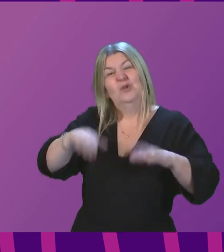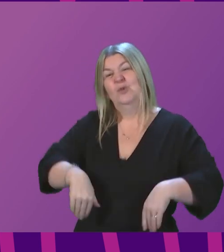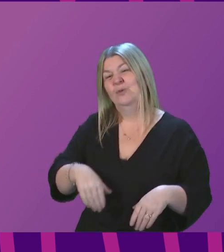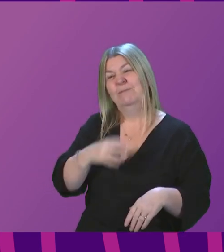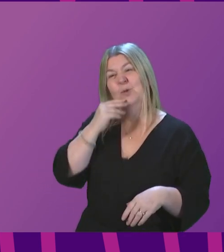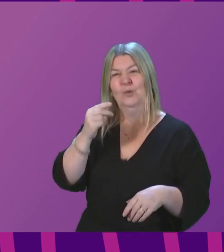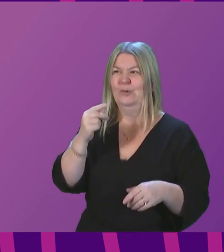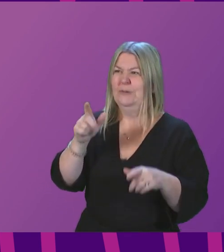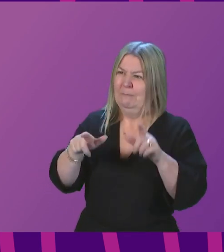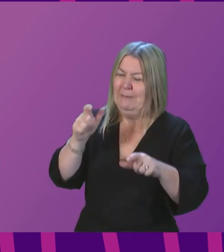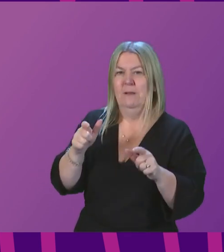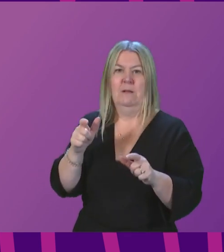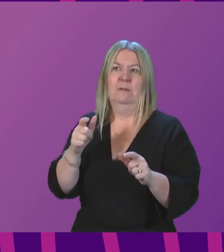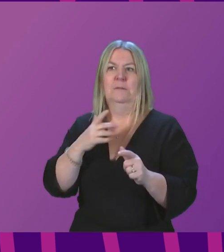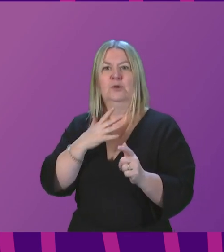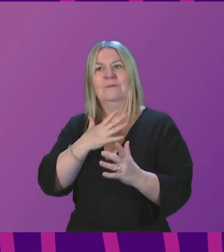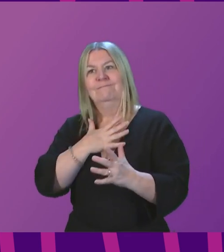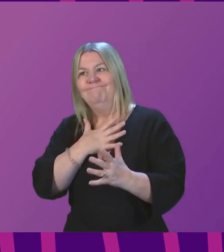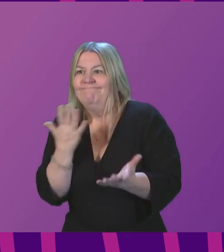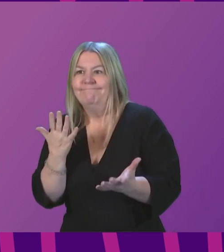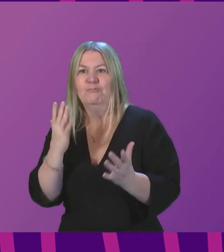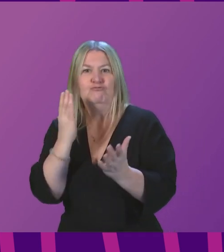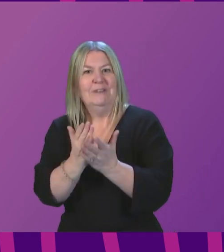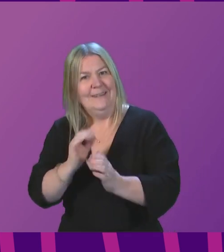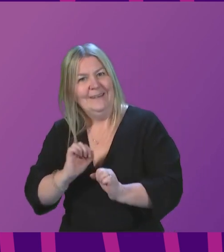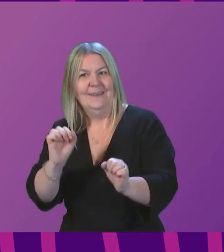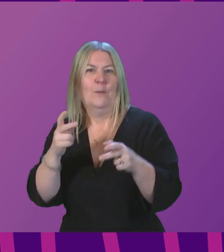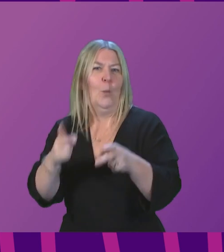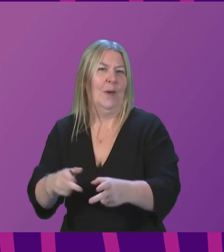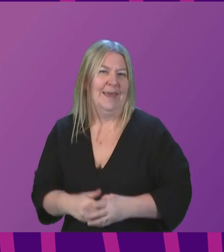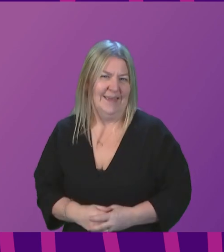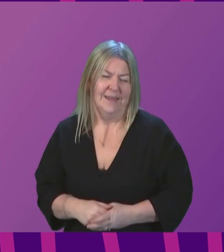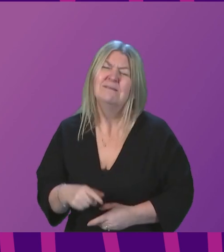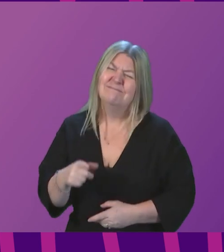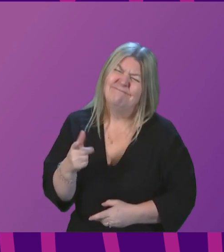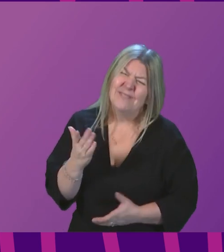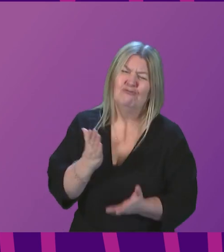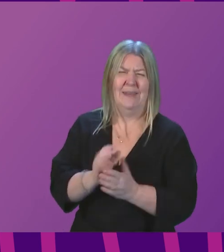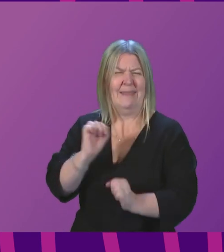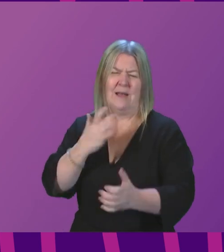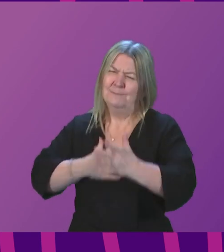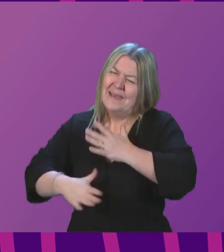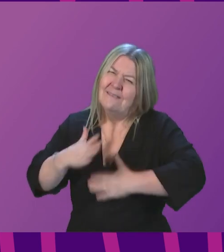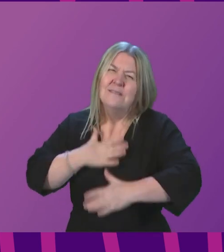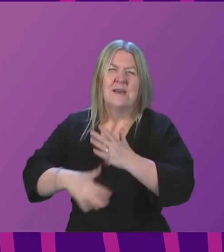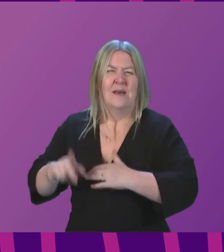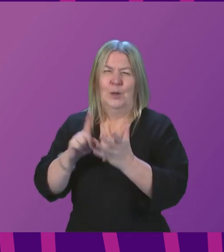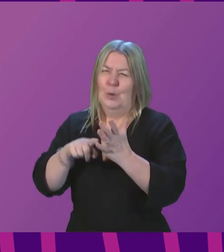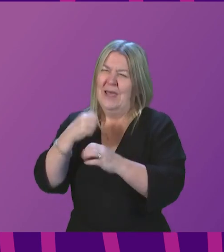It is utterly despicable and is another sign of the moral decay at the heart of the UK